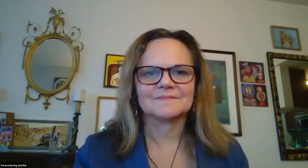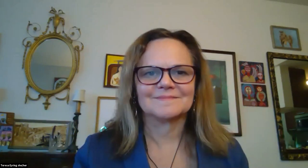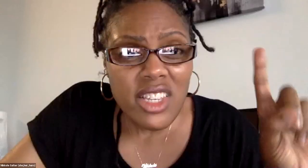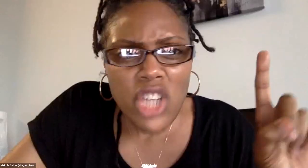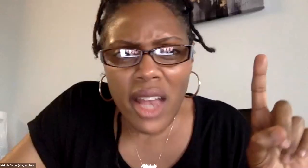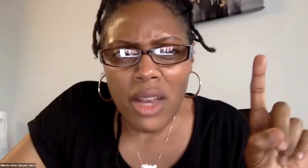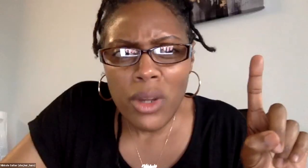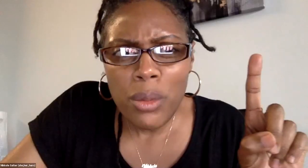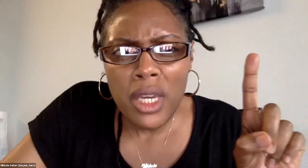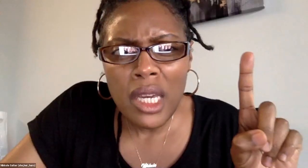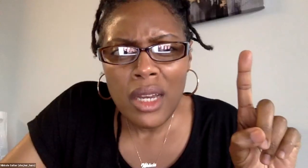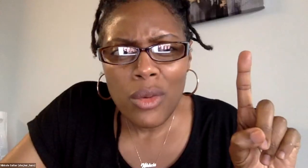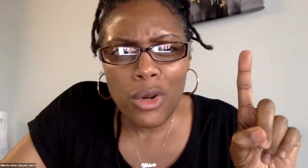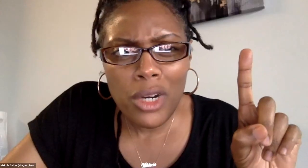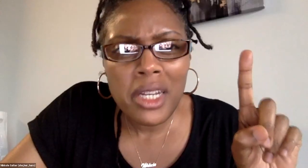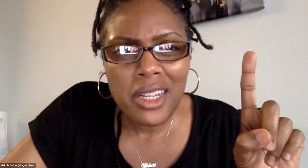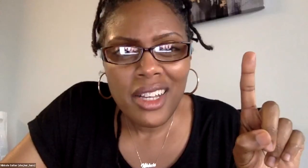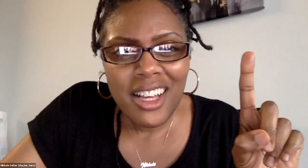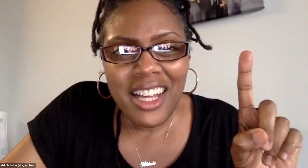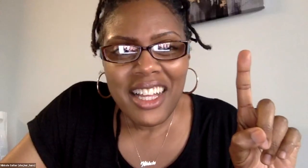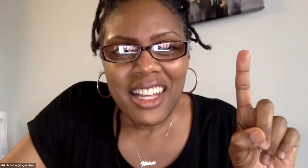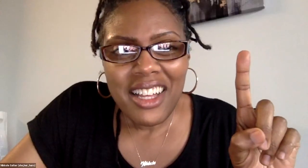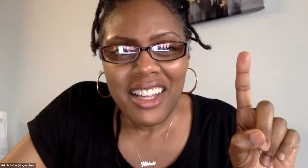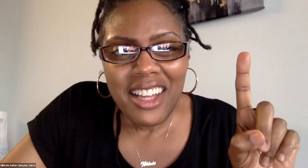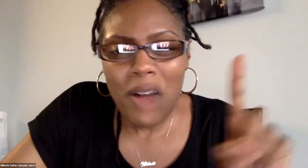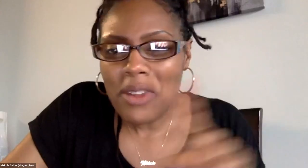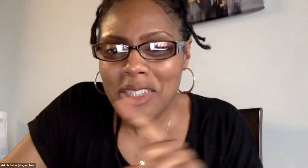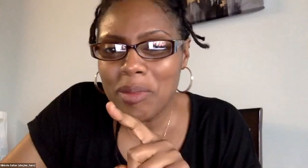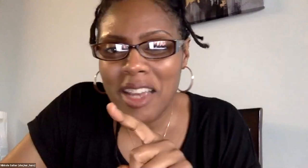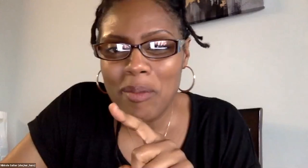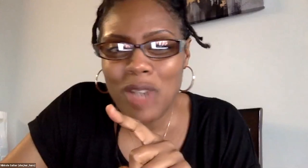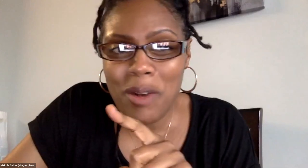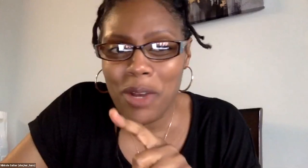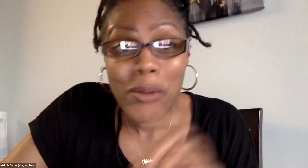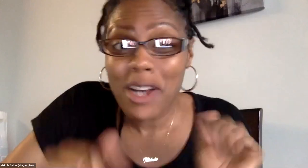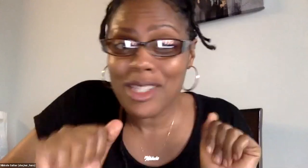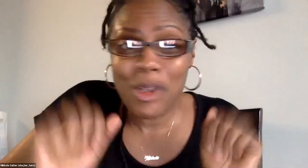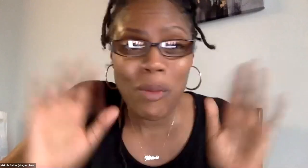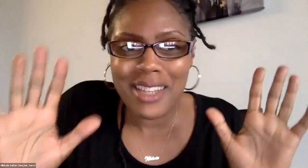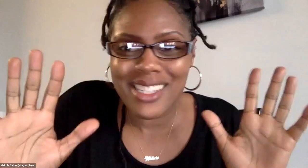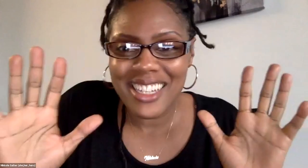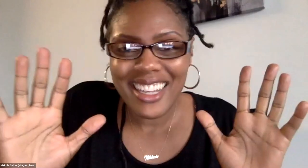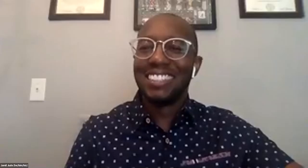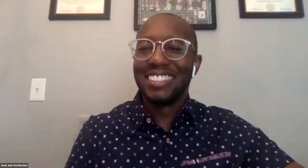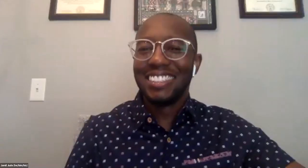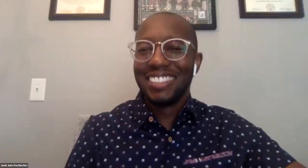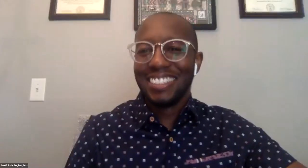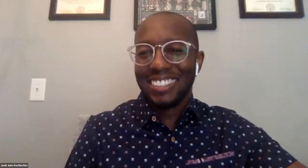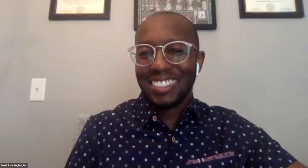Is the chat going to be recorded? There's some, I'm trying to read 'em all. It's too much, it's too much, like--